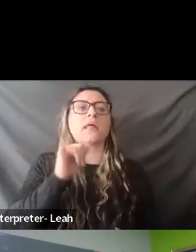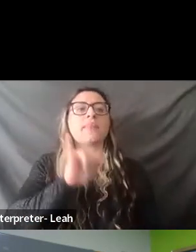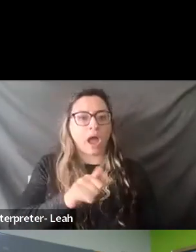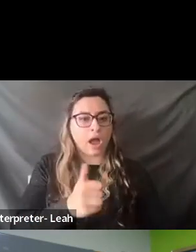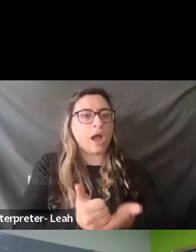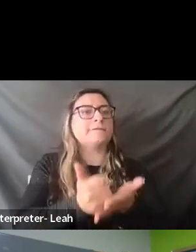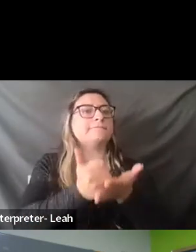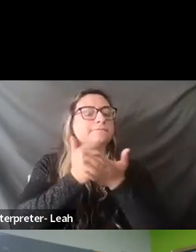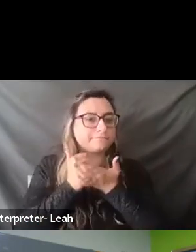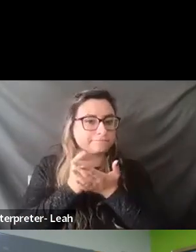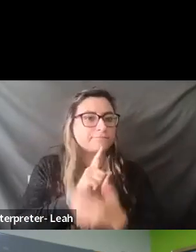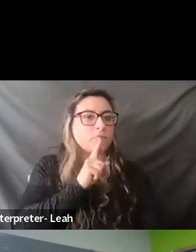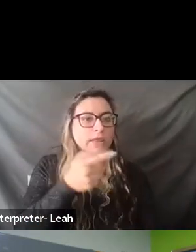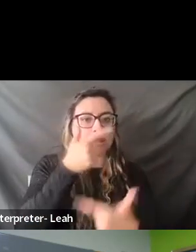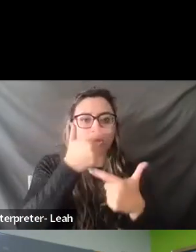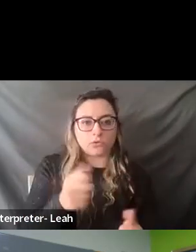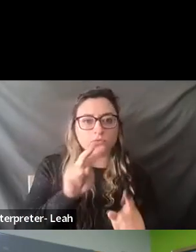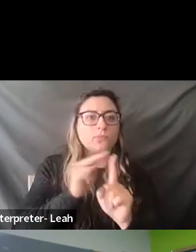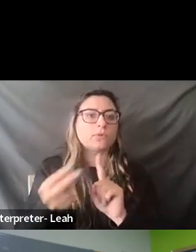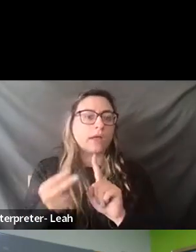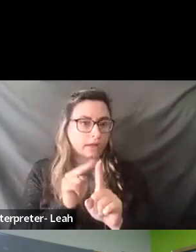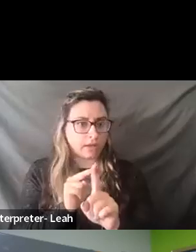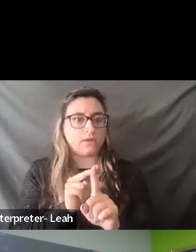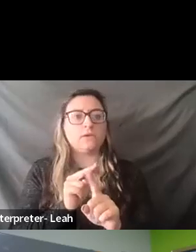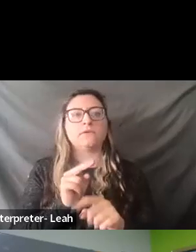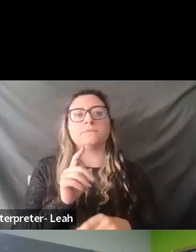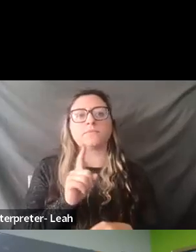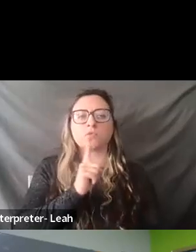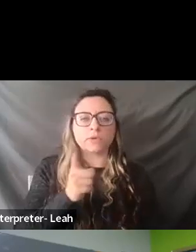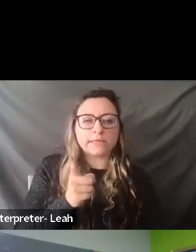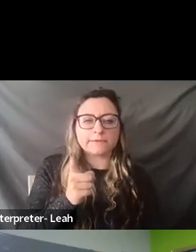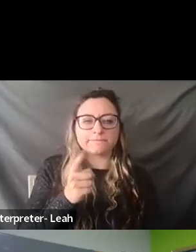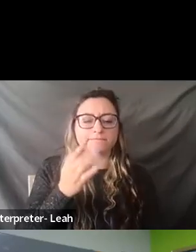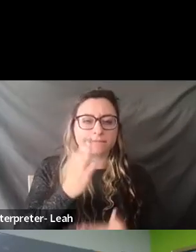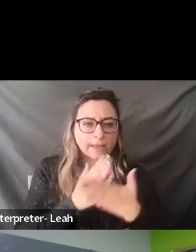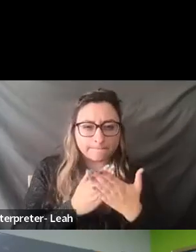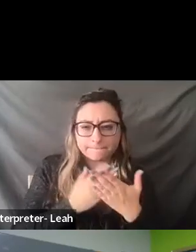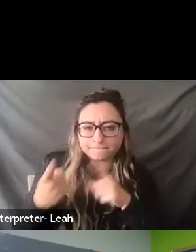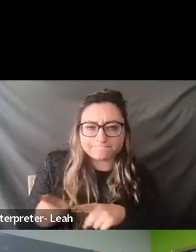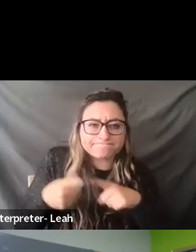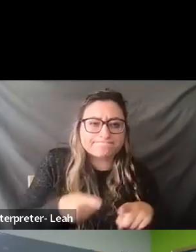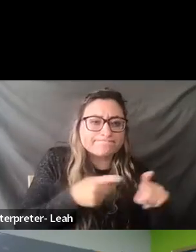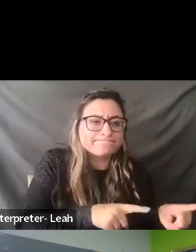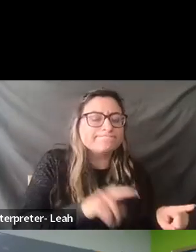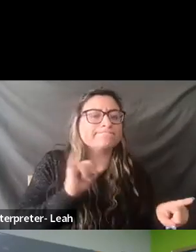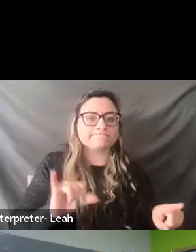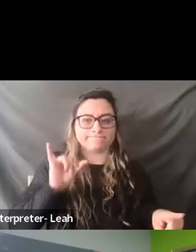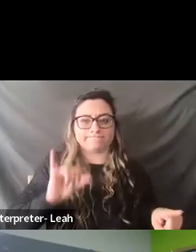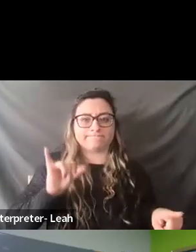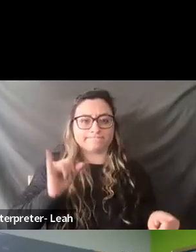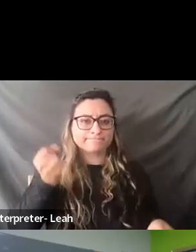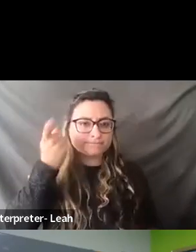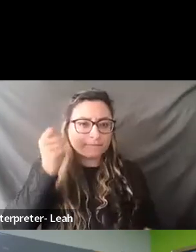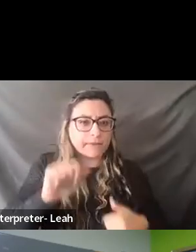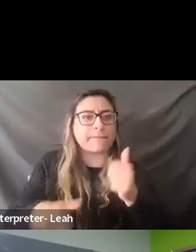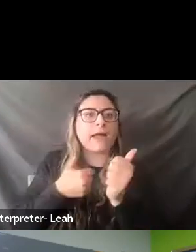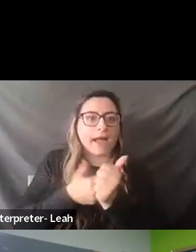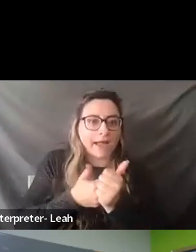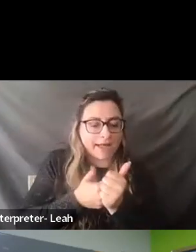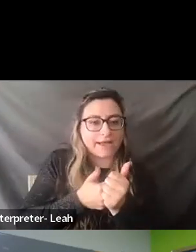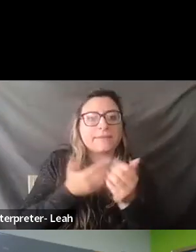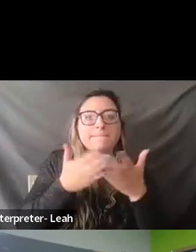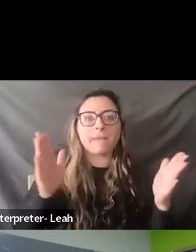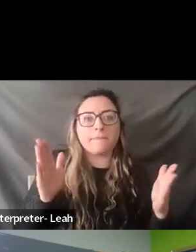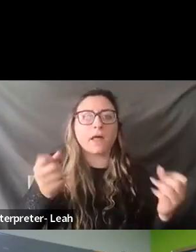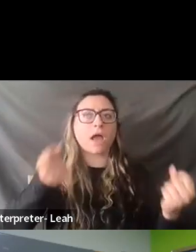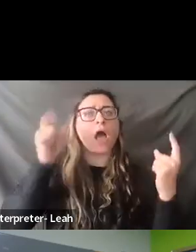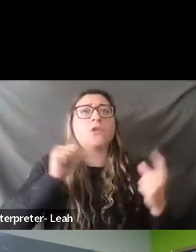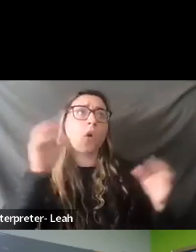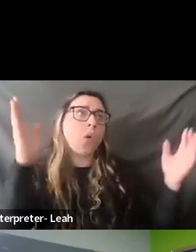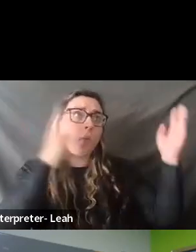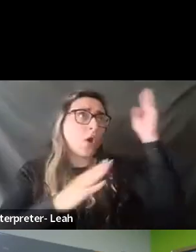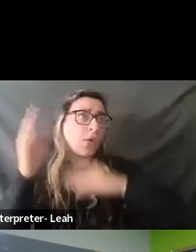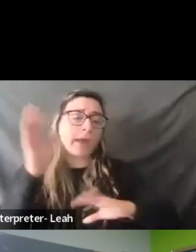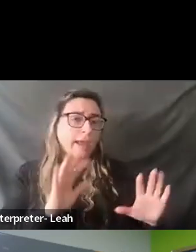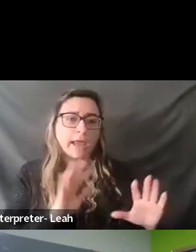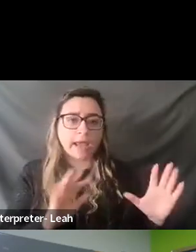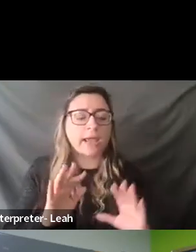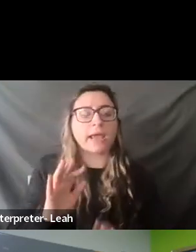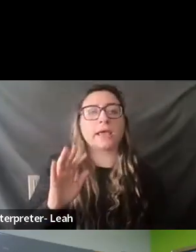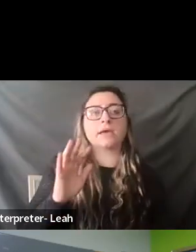The survey itself was structured so that they were not necessarily relaying their own experience or their own behaviors, but rather things they were aware of within the system of delivery.